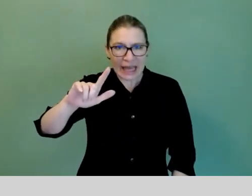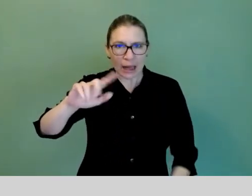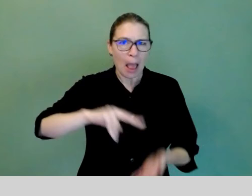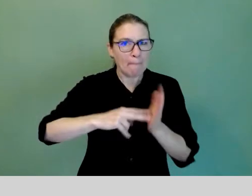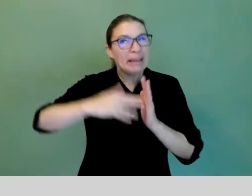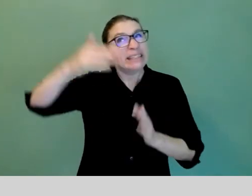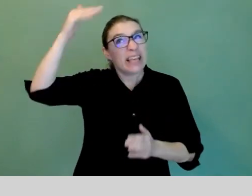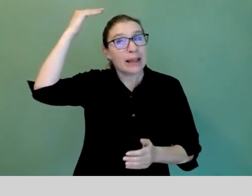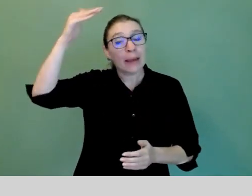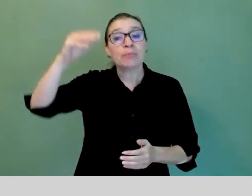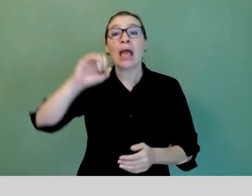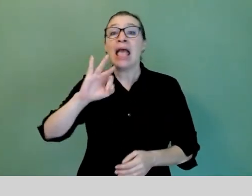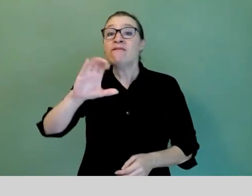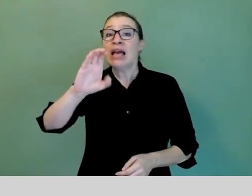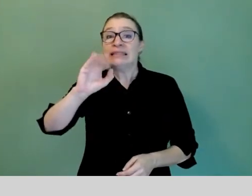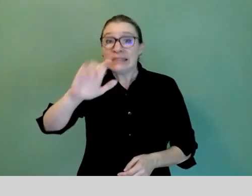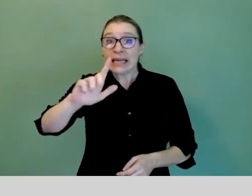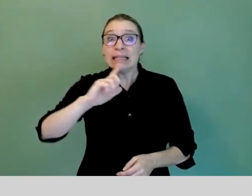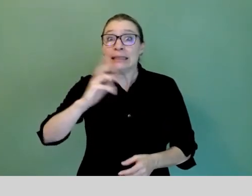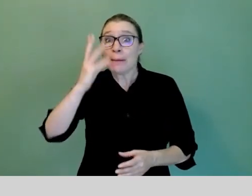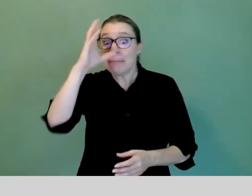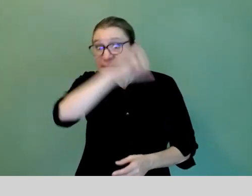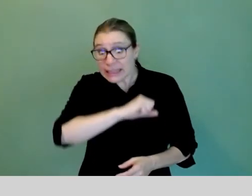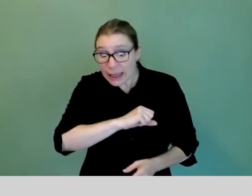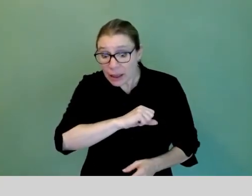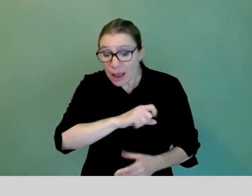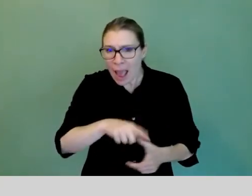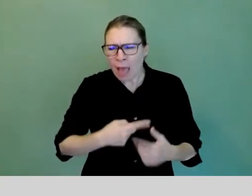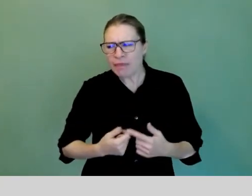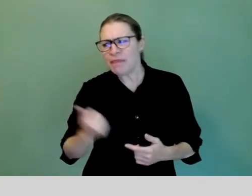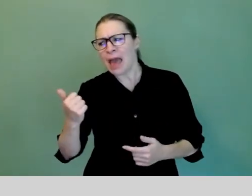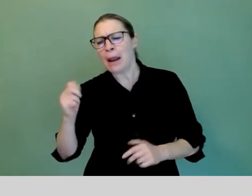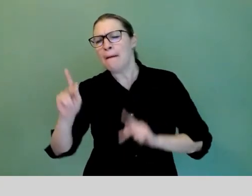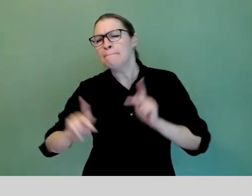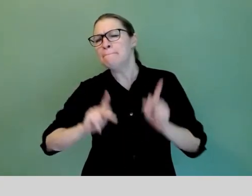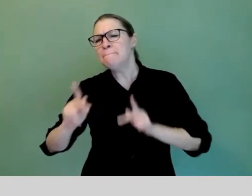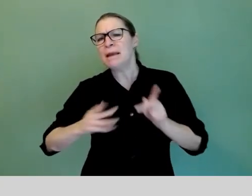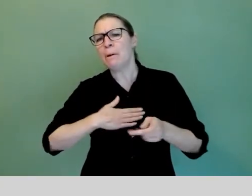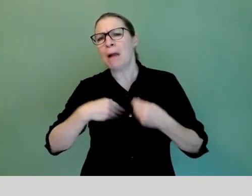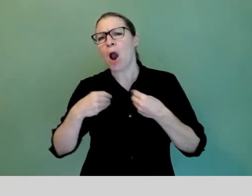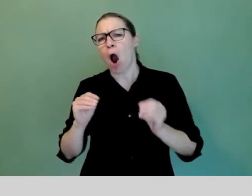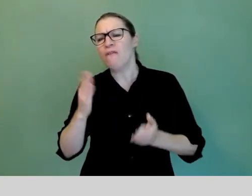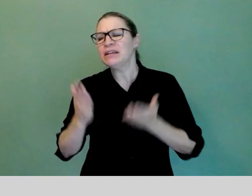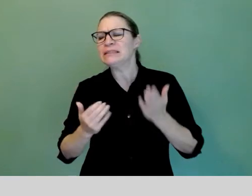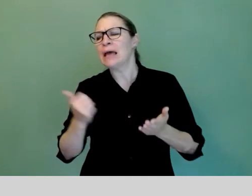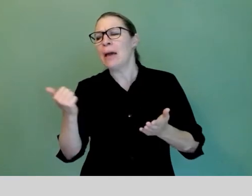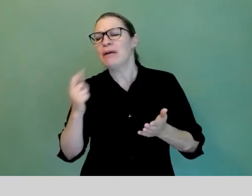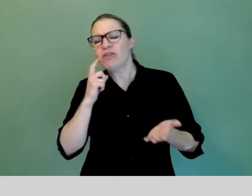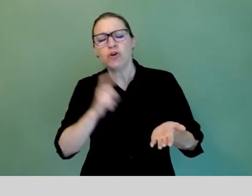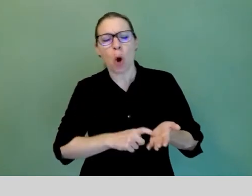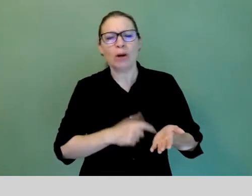If ceil is missing, then my colleagues may notice that I have corrected the value of pi,